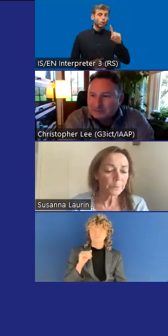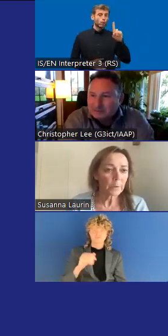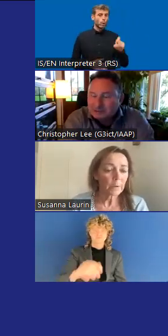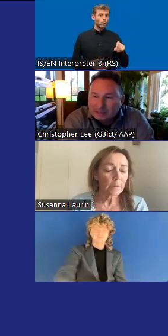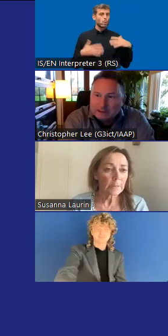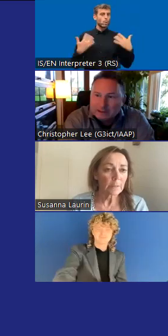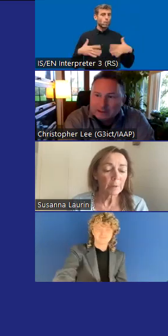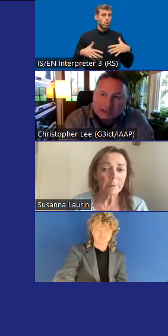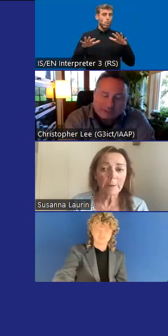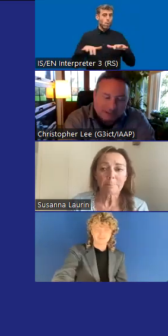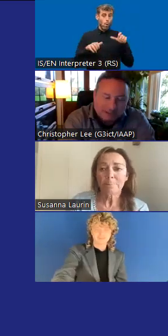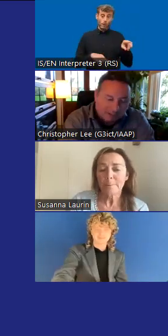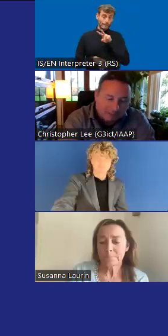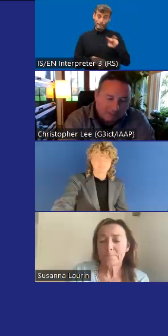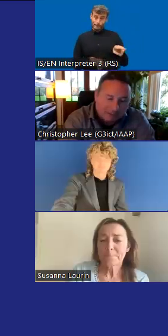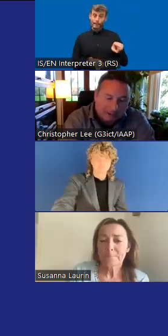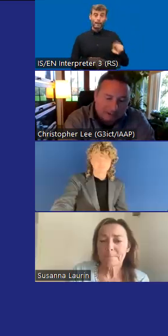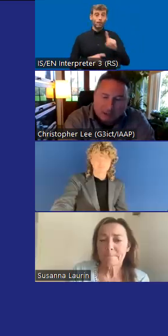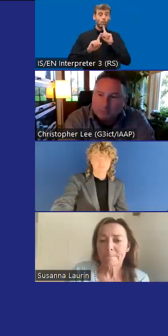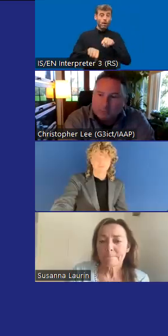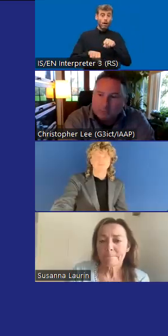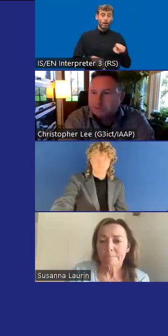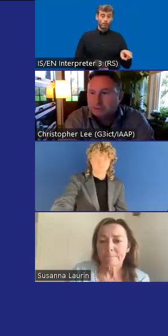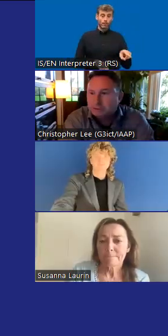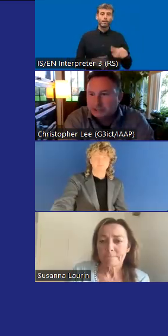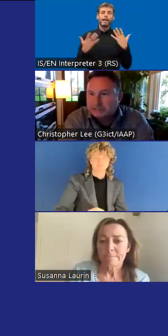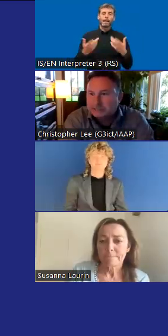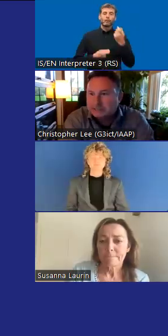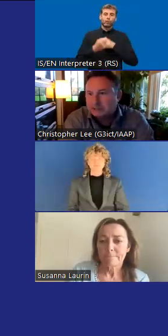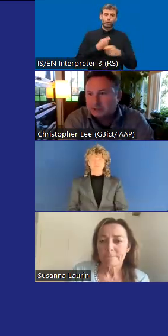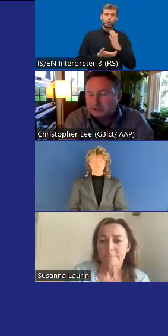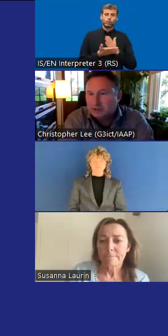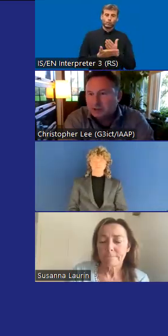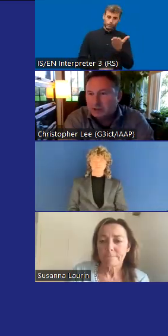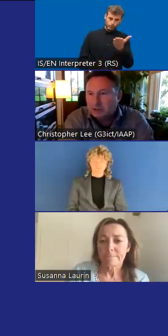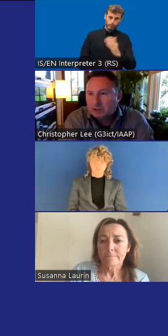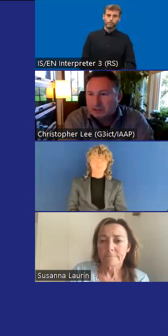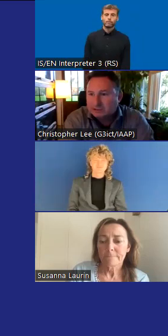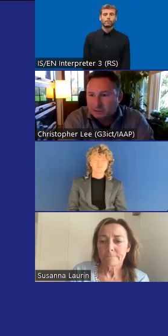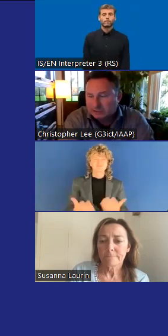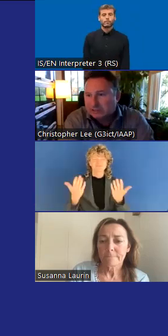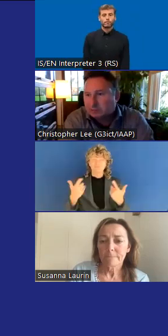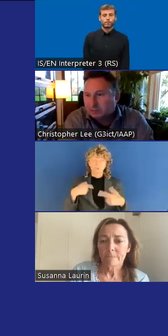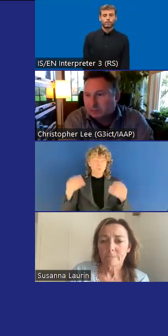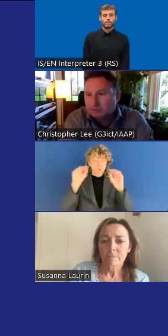Yes, I'll dive in. There's no professional testing center that's fully accessible right now.